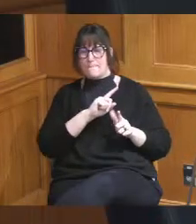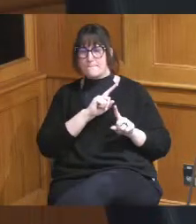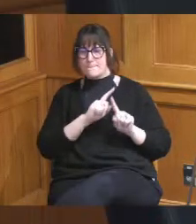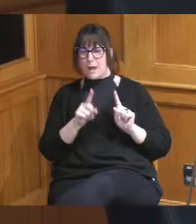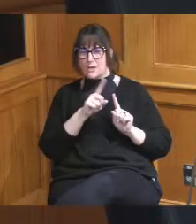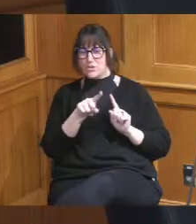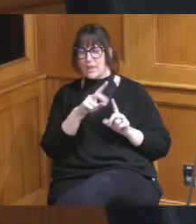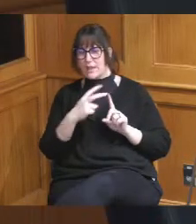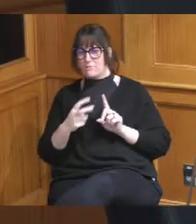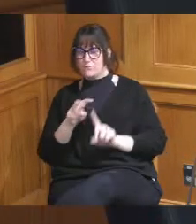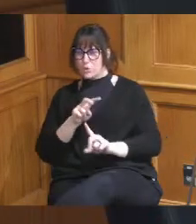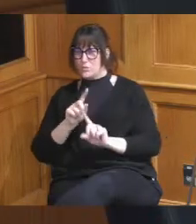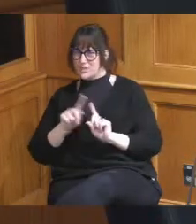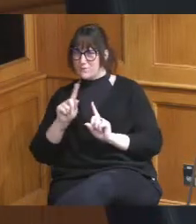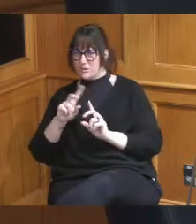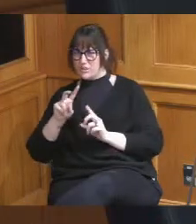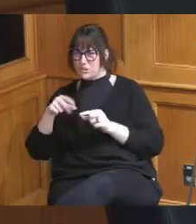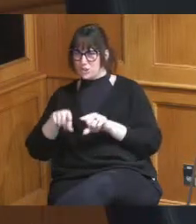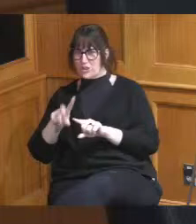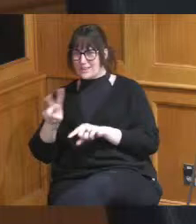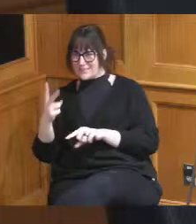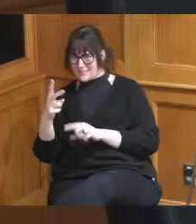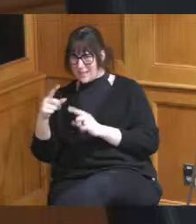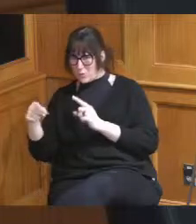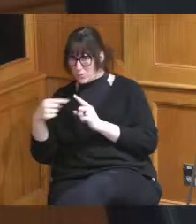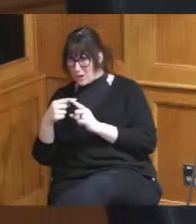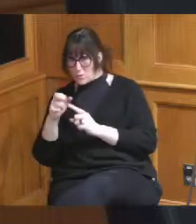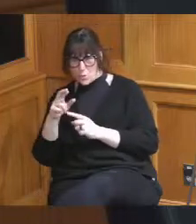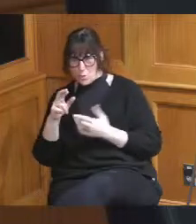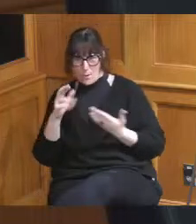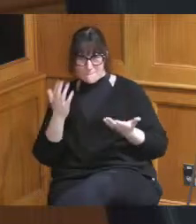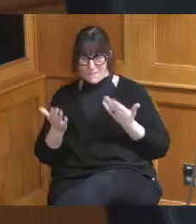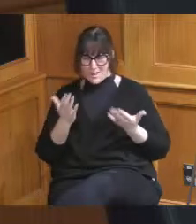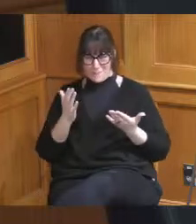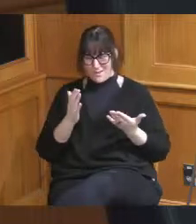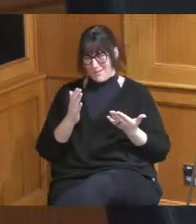in the second round or might it be that the organizations that got funded in the first